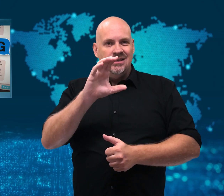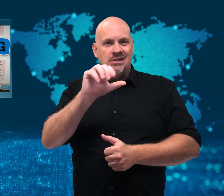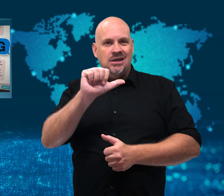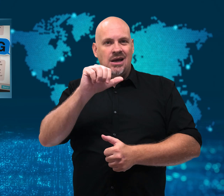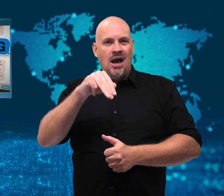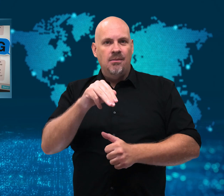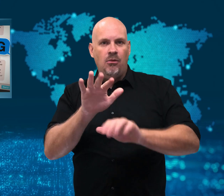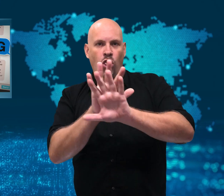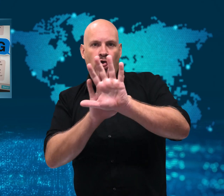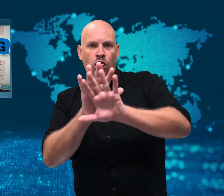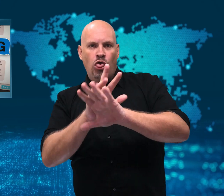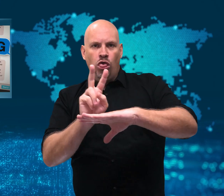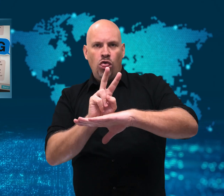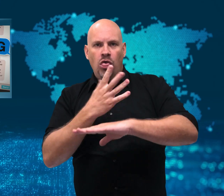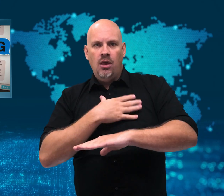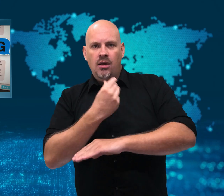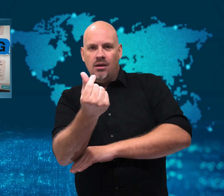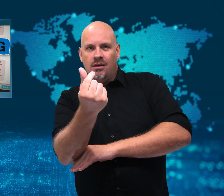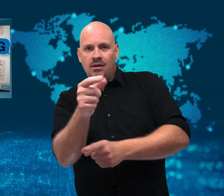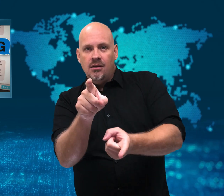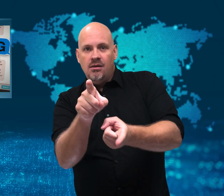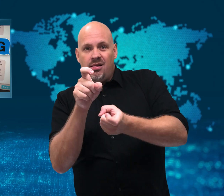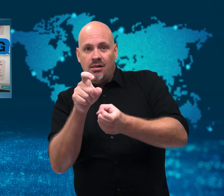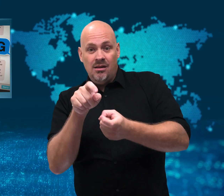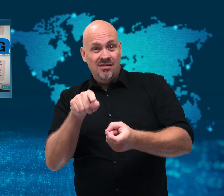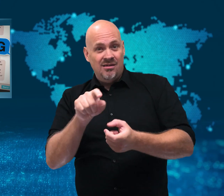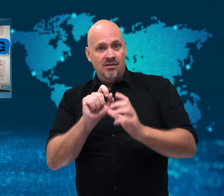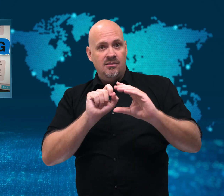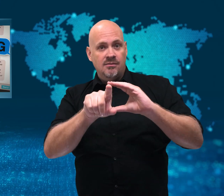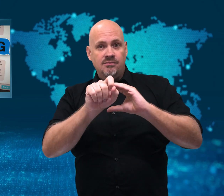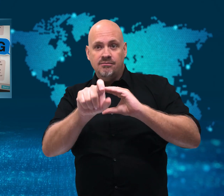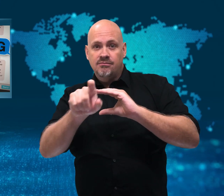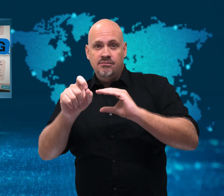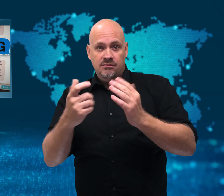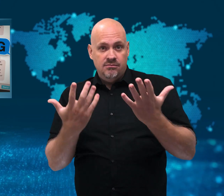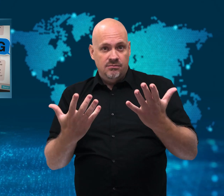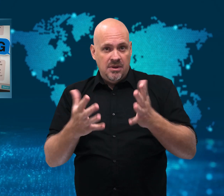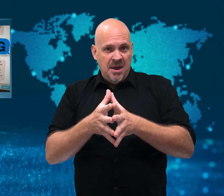the number of deliveries has skyrocketed.